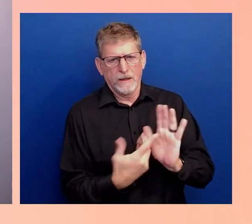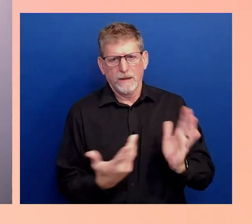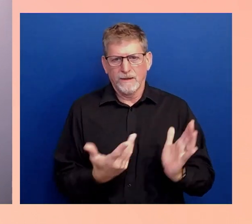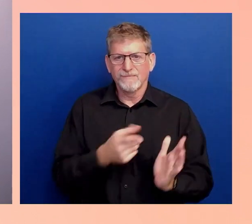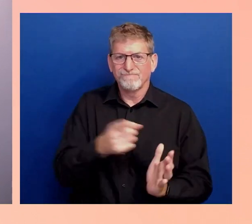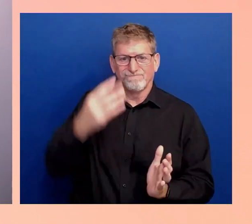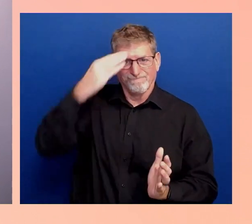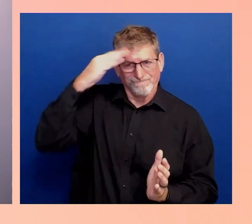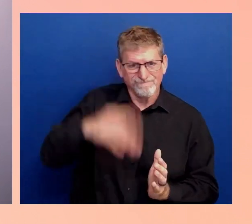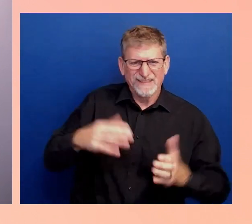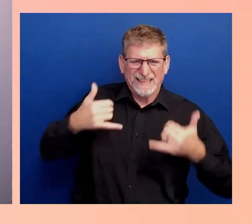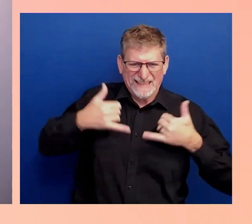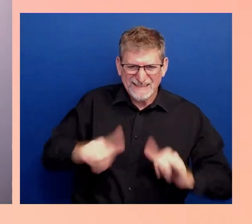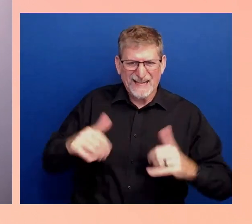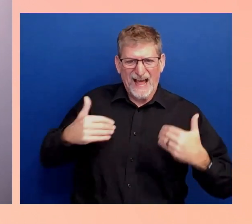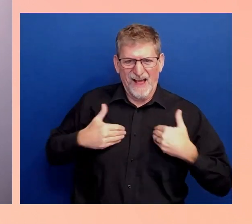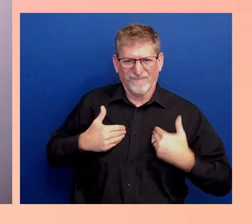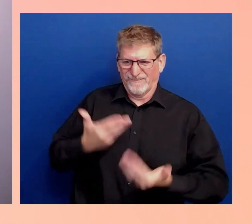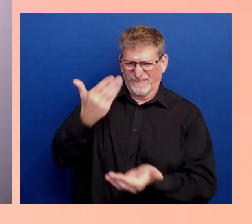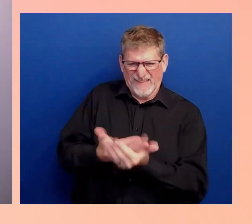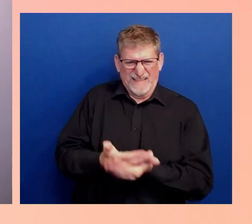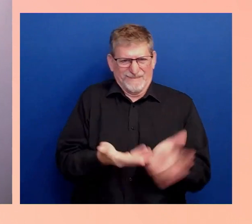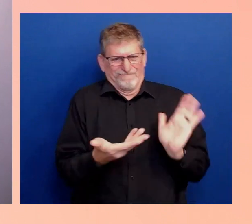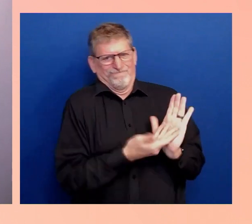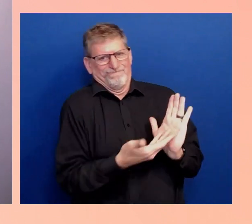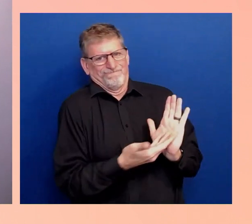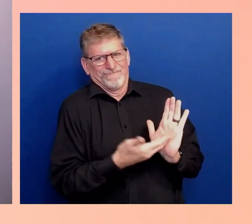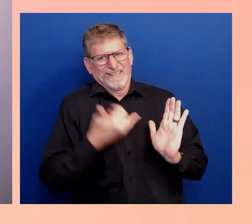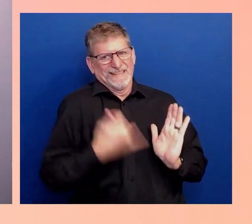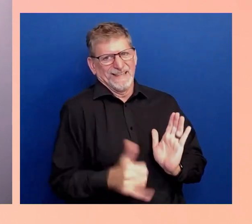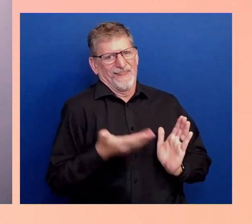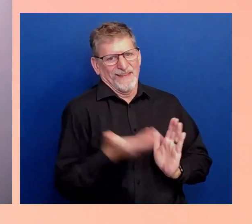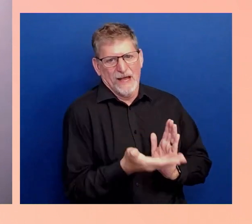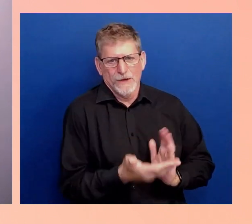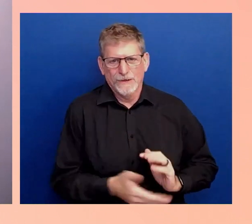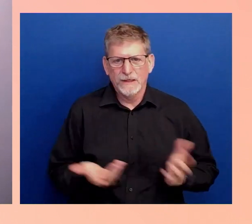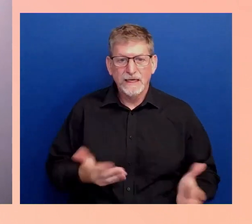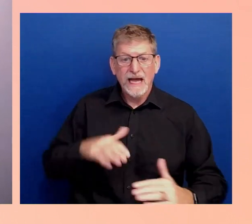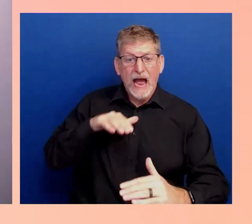Access for the sake of - Mia Mingus - I really love when she